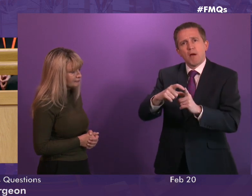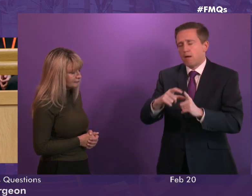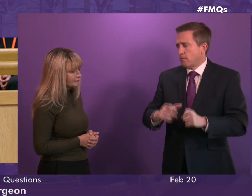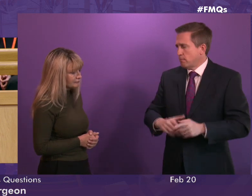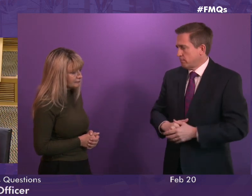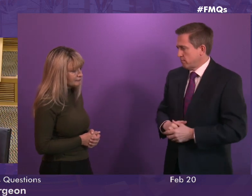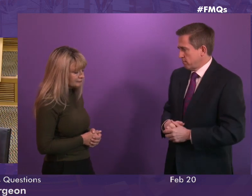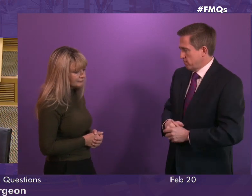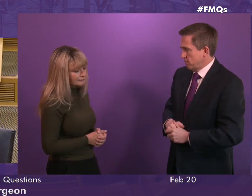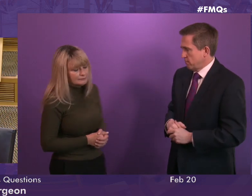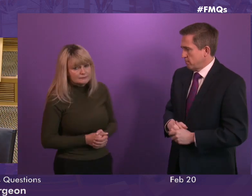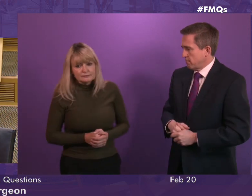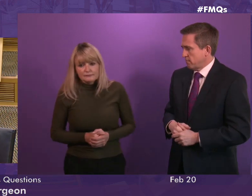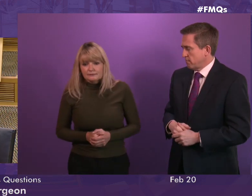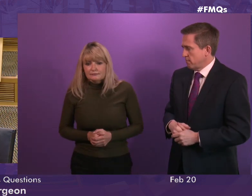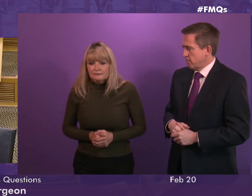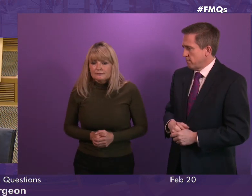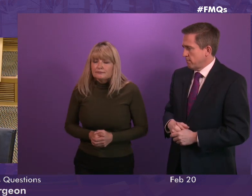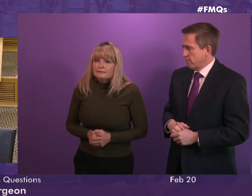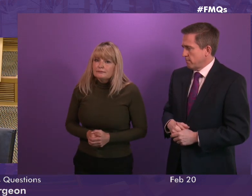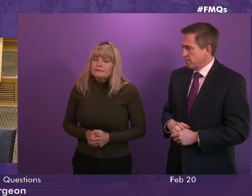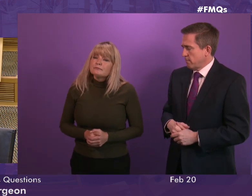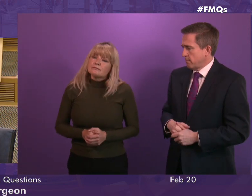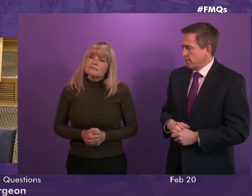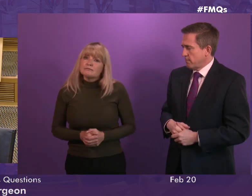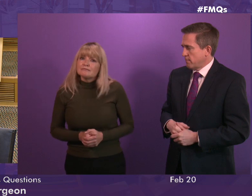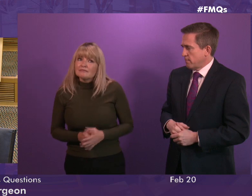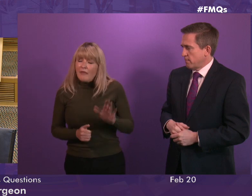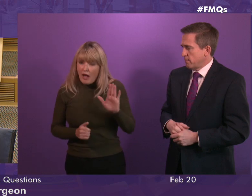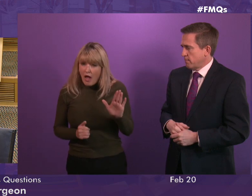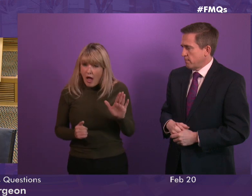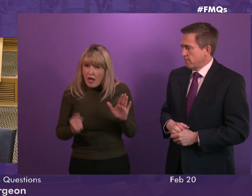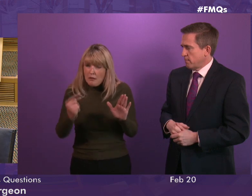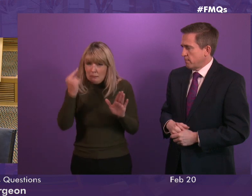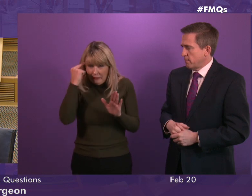The First Minister (Nicola Sturgeon): I believe that such matters are for local